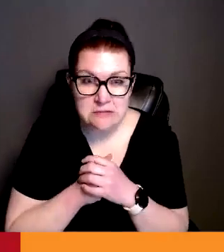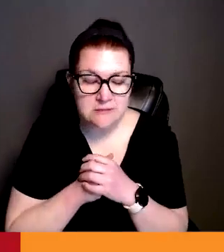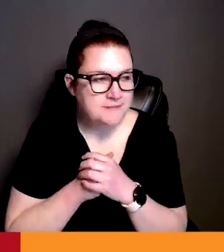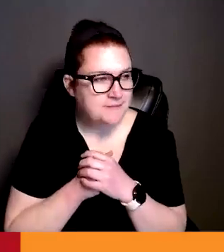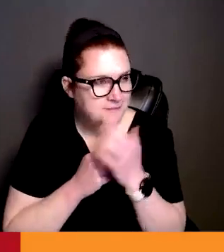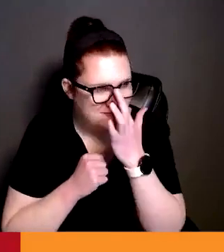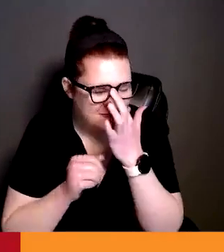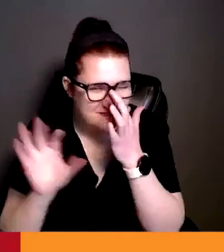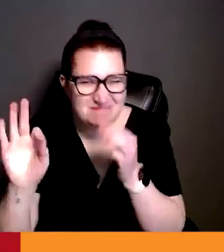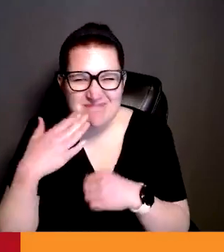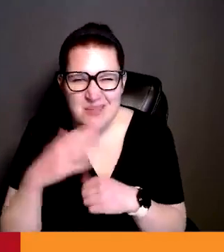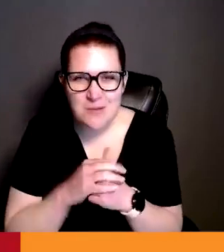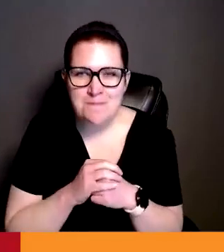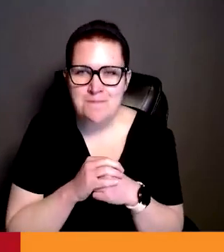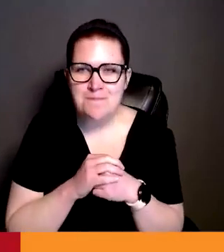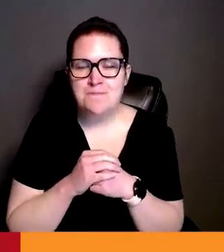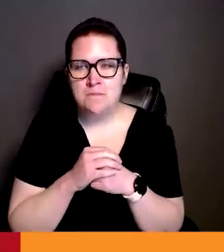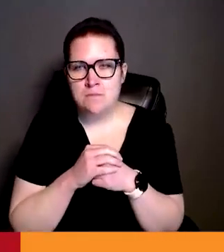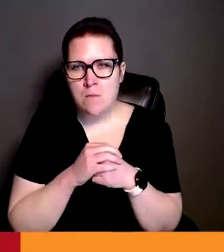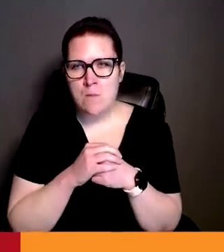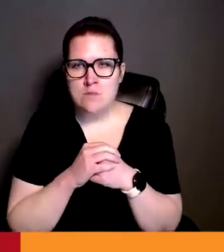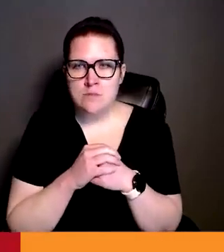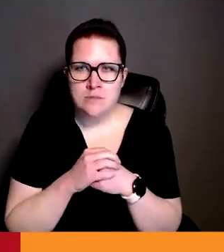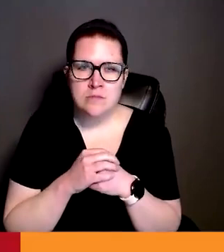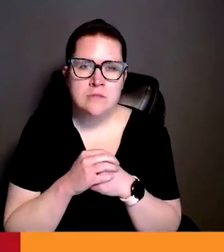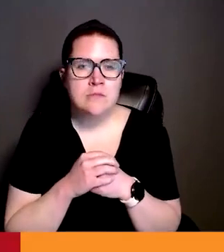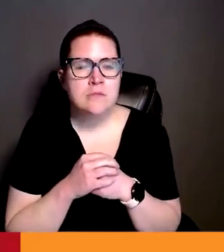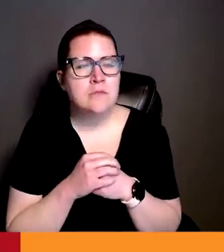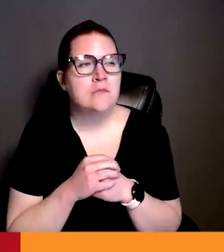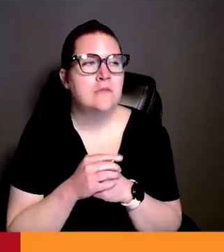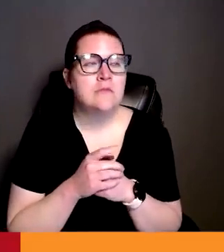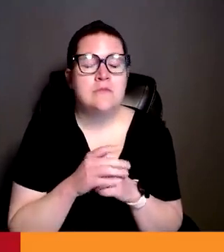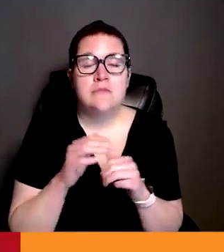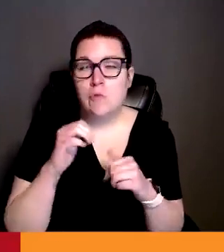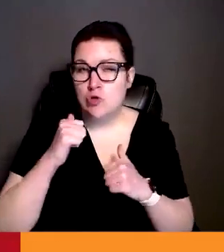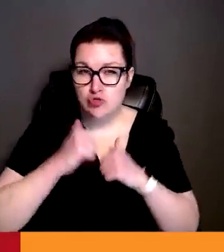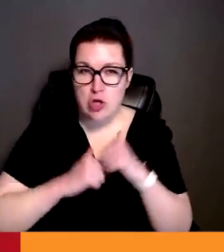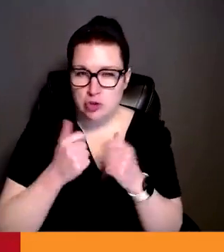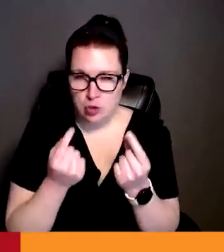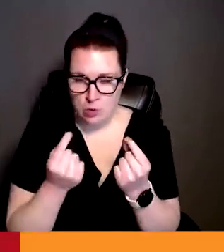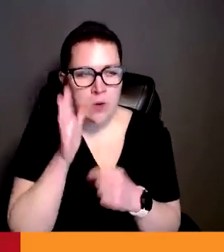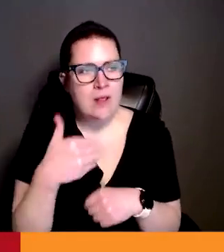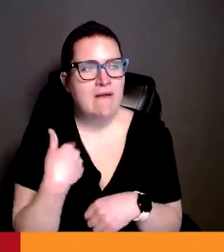Thanks. So, this is how the challenge is basically sort of structured. We're going to have two tracks.